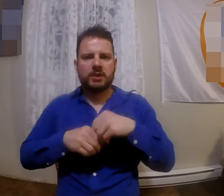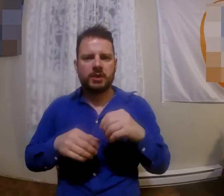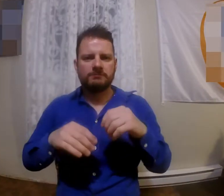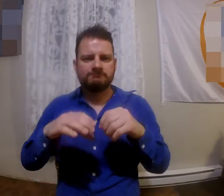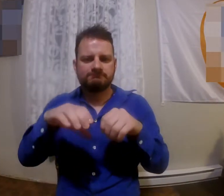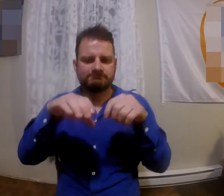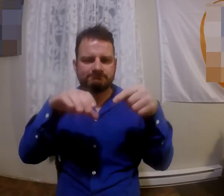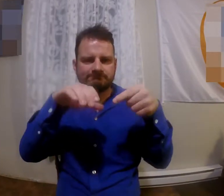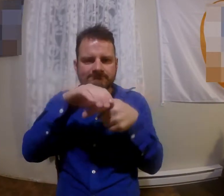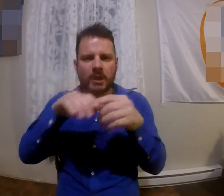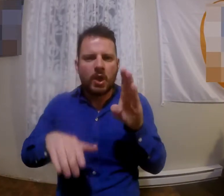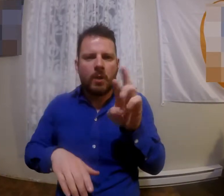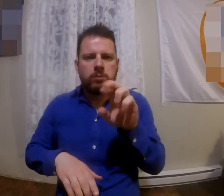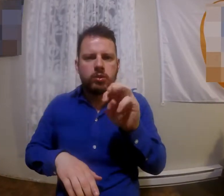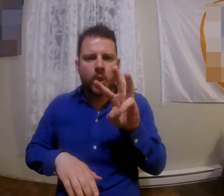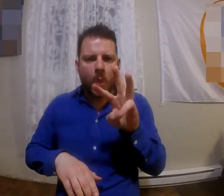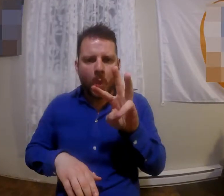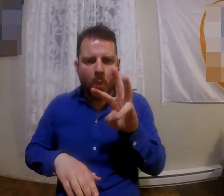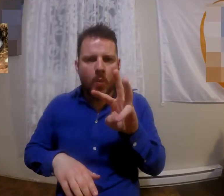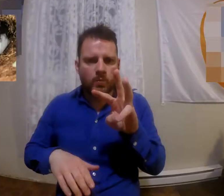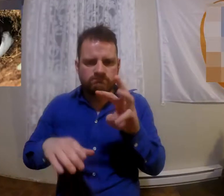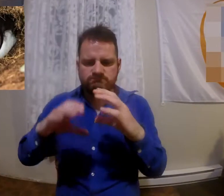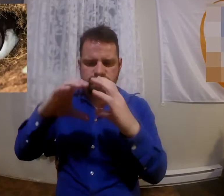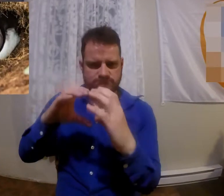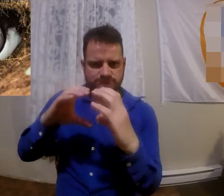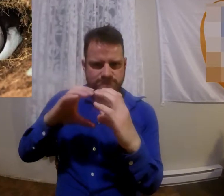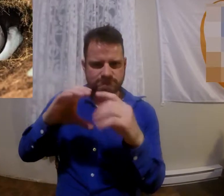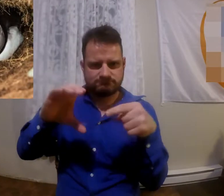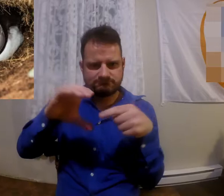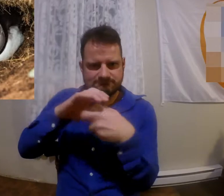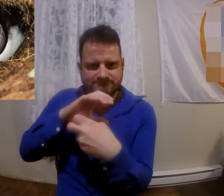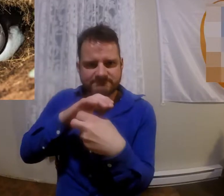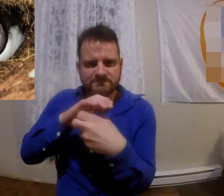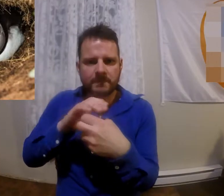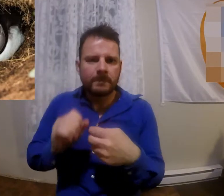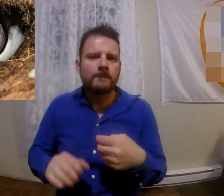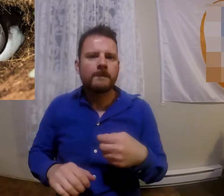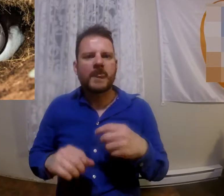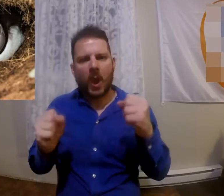They live in burrows and they hide there.